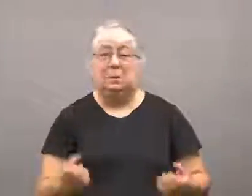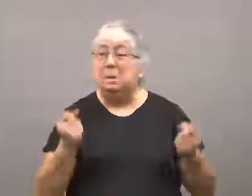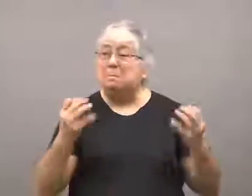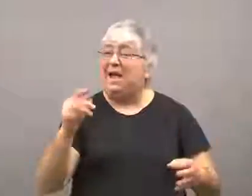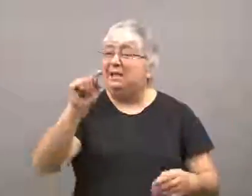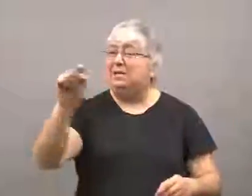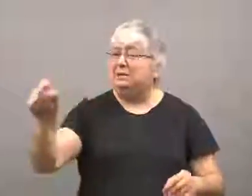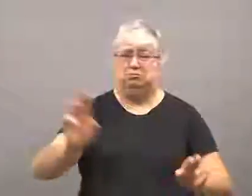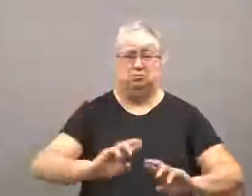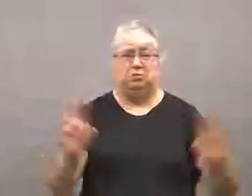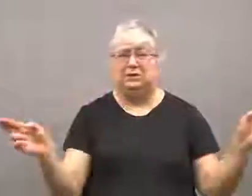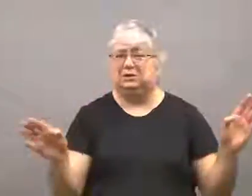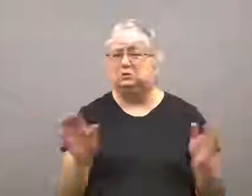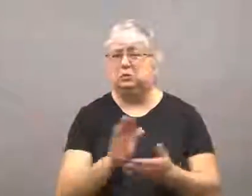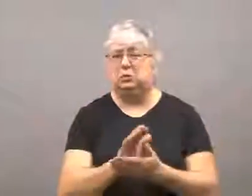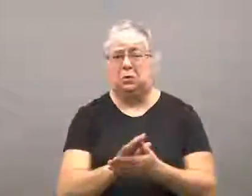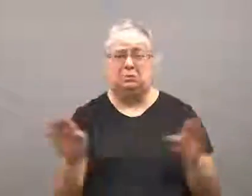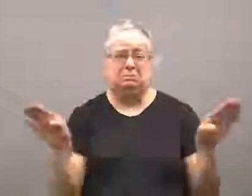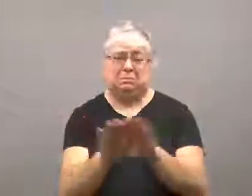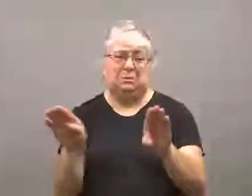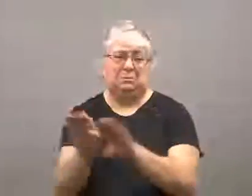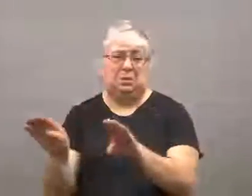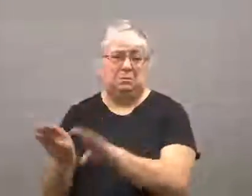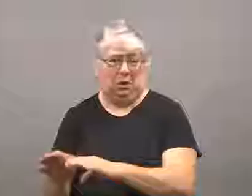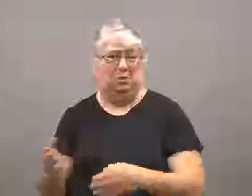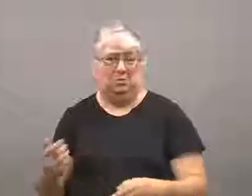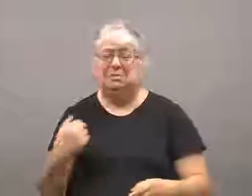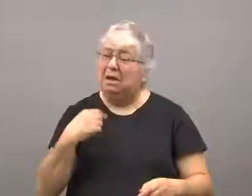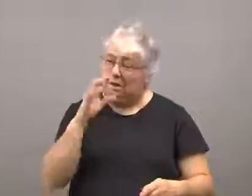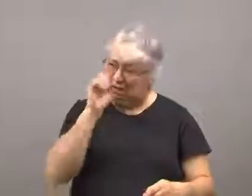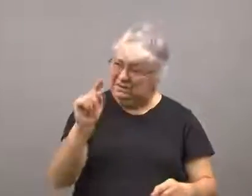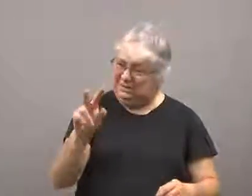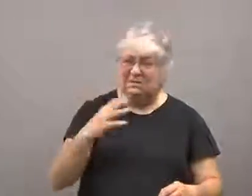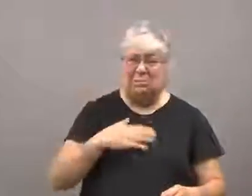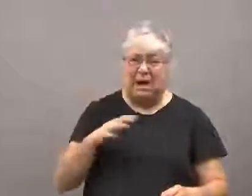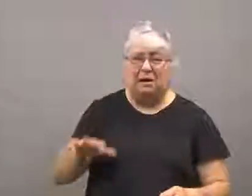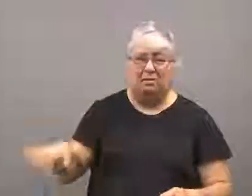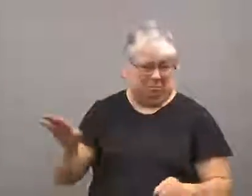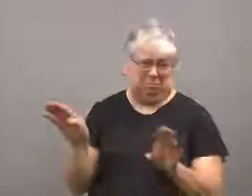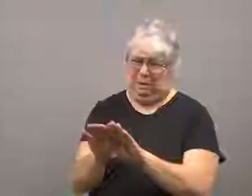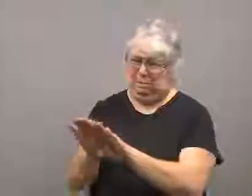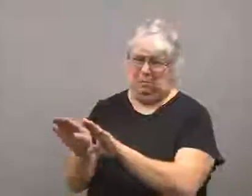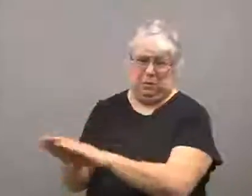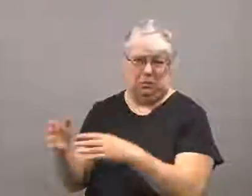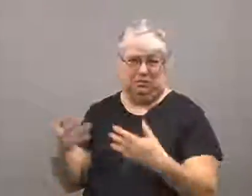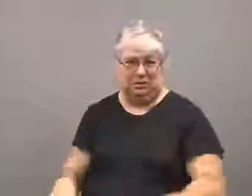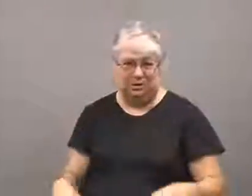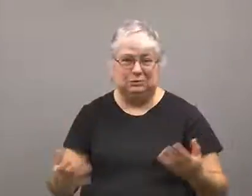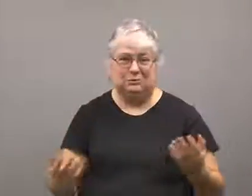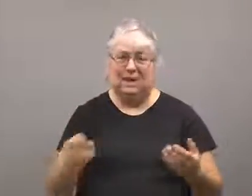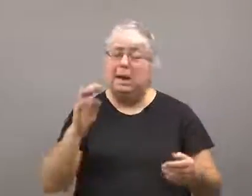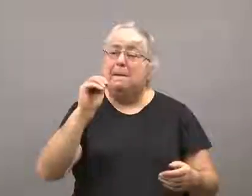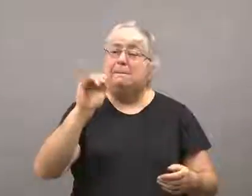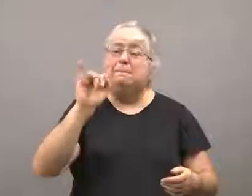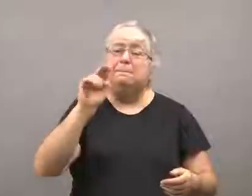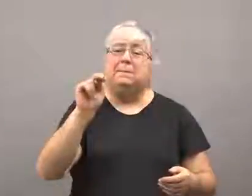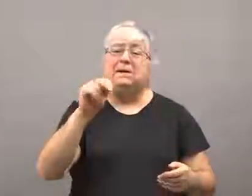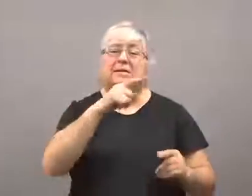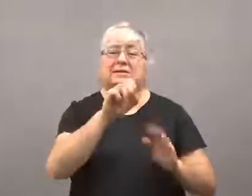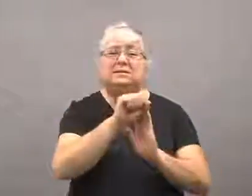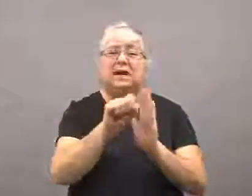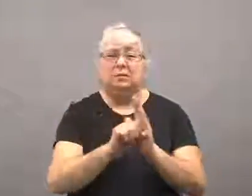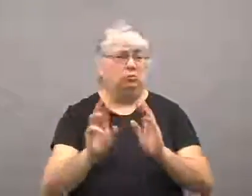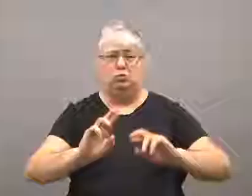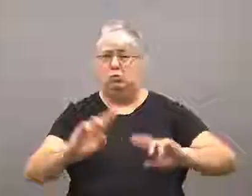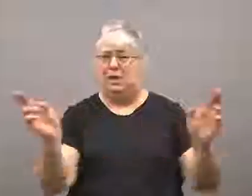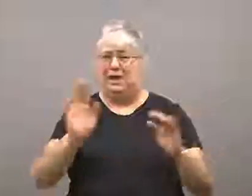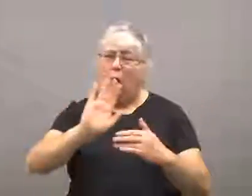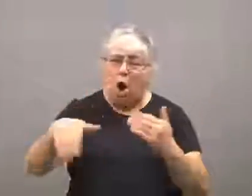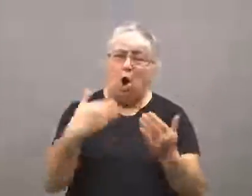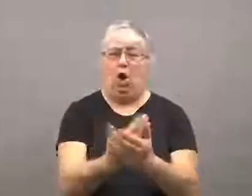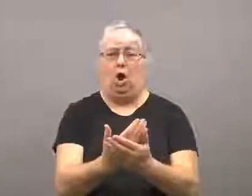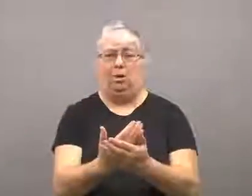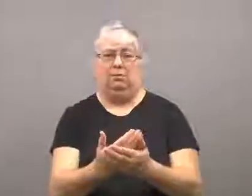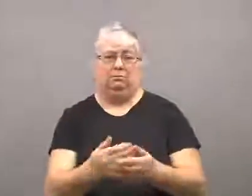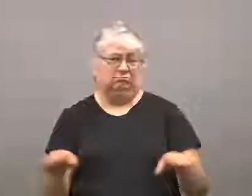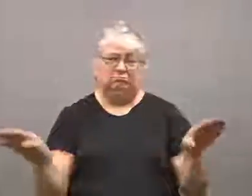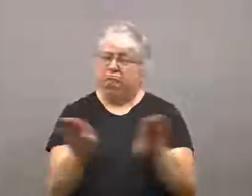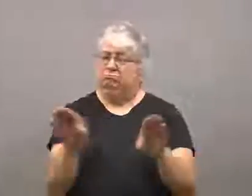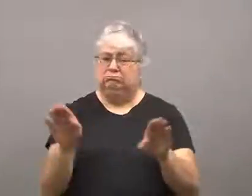Many schools are shutting down. I see on TV, many have closed in my area.